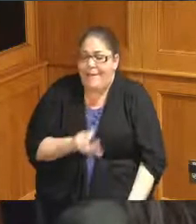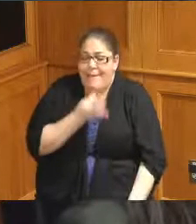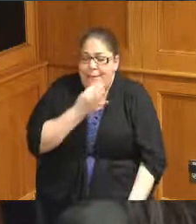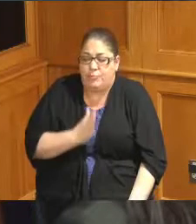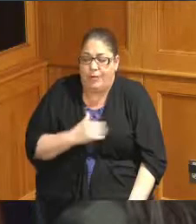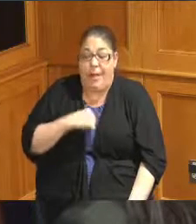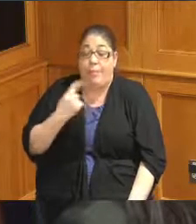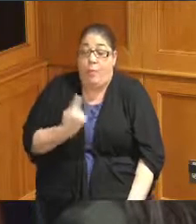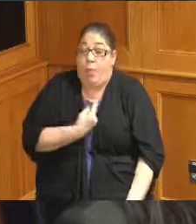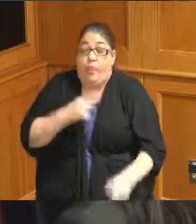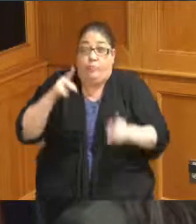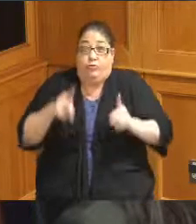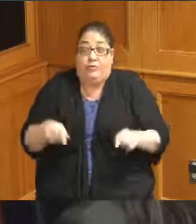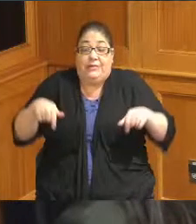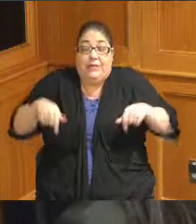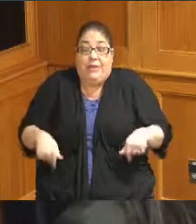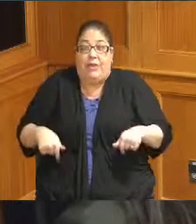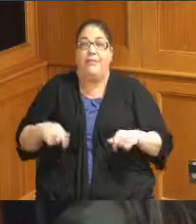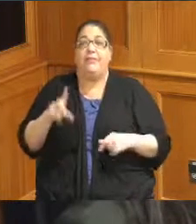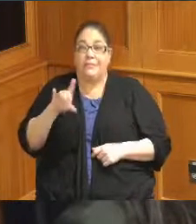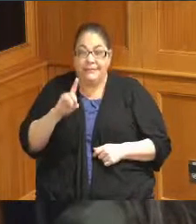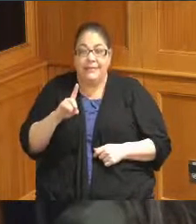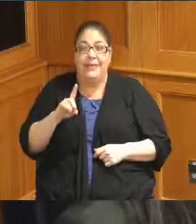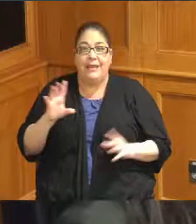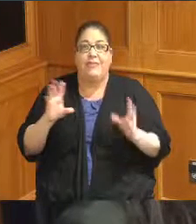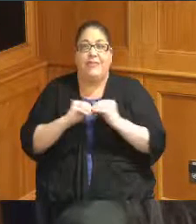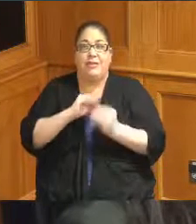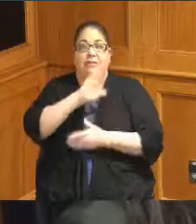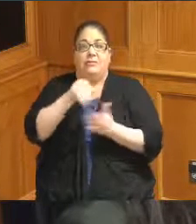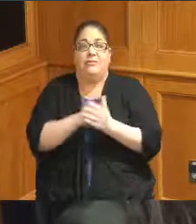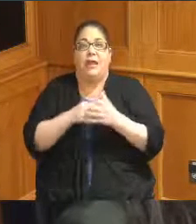around who actually did a Convention Center expansion those are people that were around